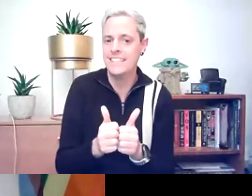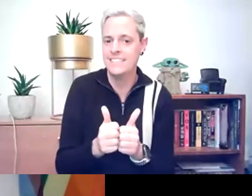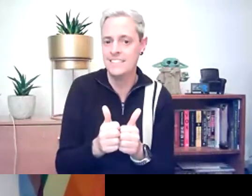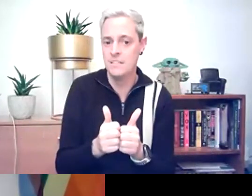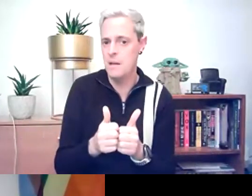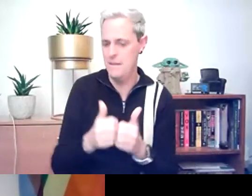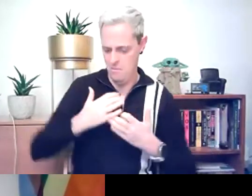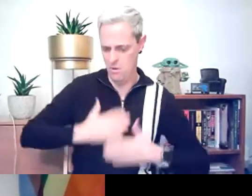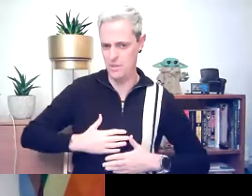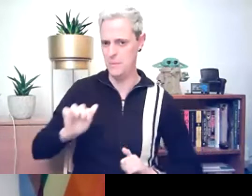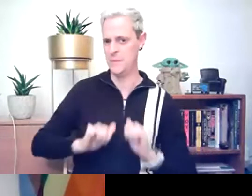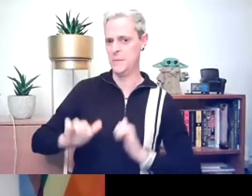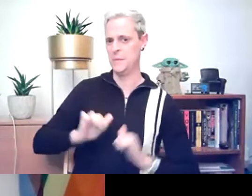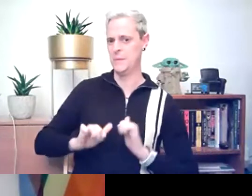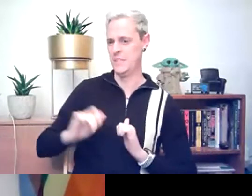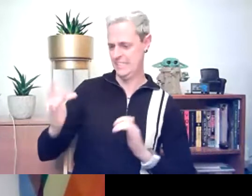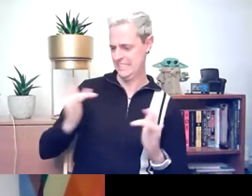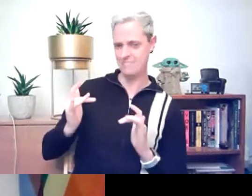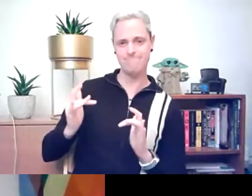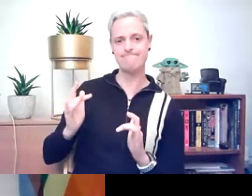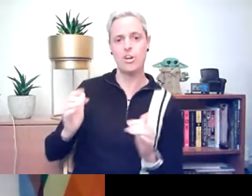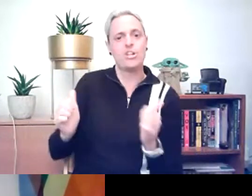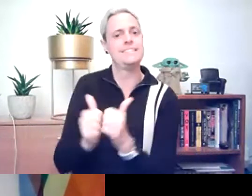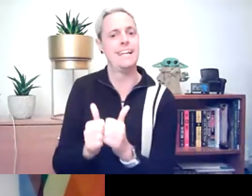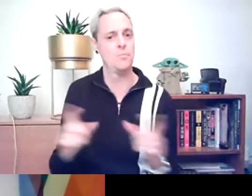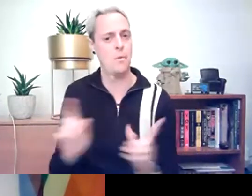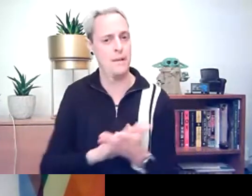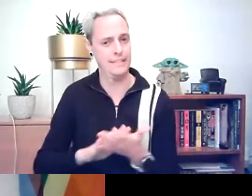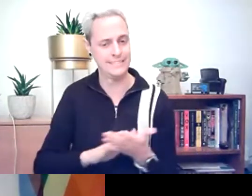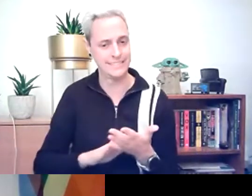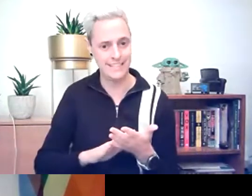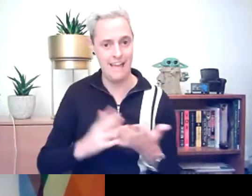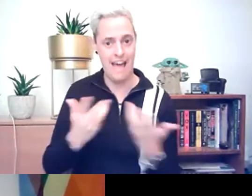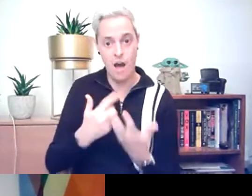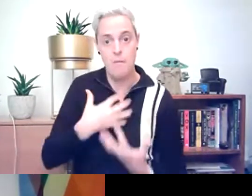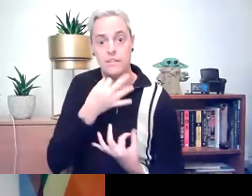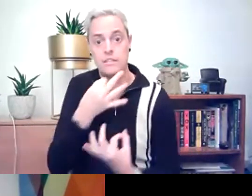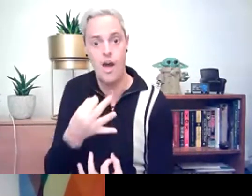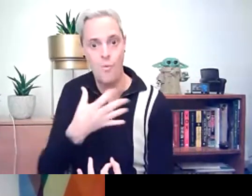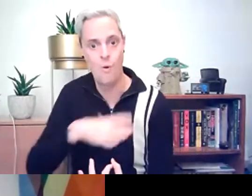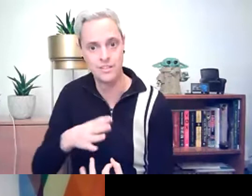they get in touch with that. 18:16:07 Oh yeah. 18:16:08 Yeah, there's a website they haven't happened through covert, obviously I guess